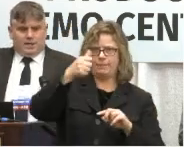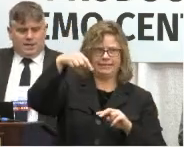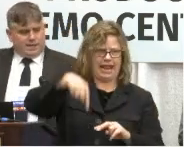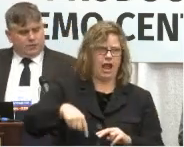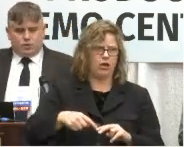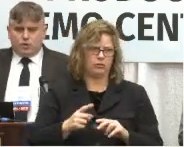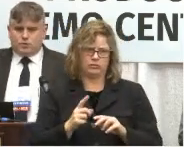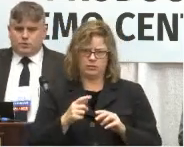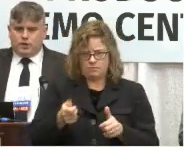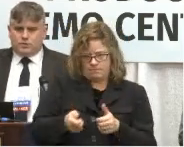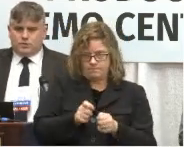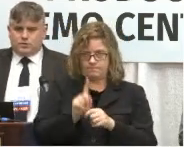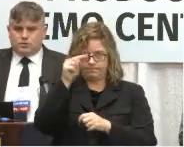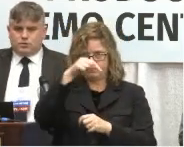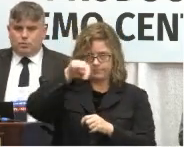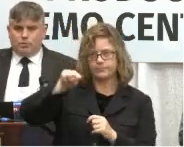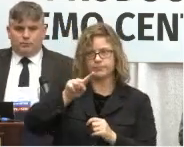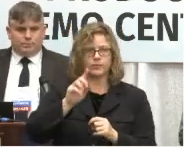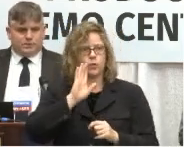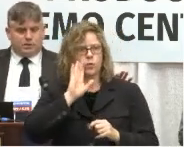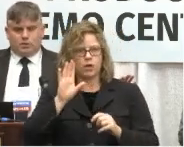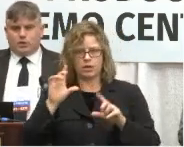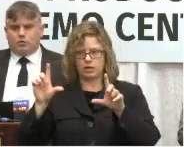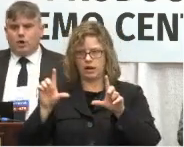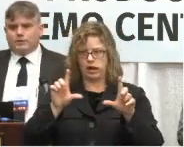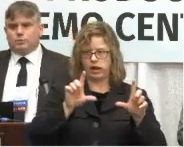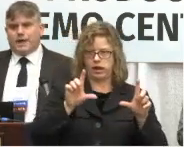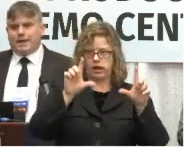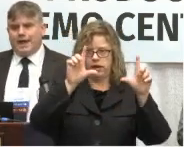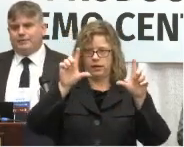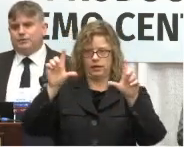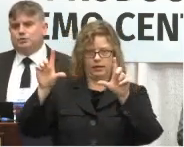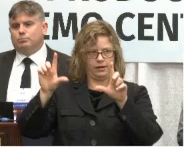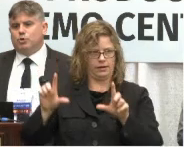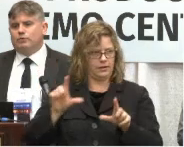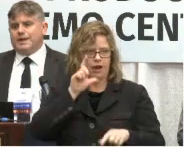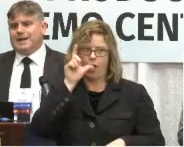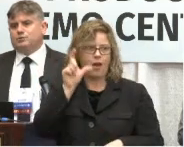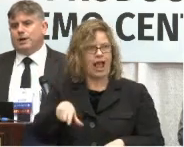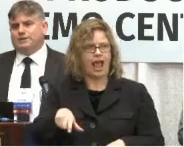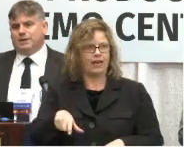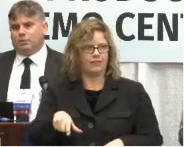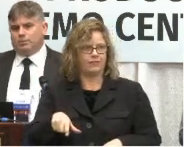He can use those to move the material across without having to move an X/Y table.